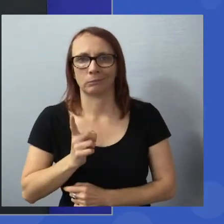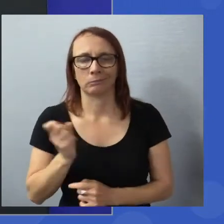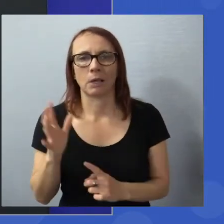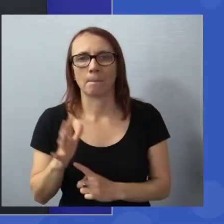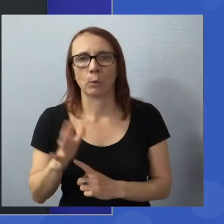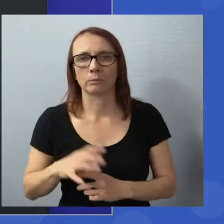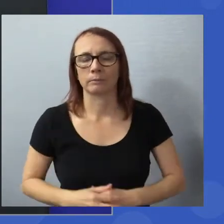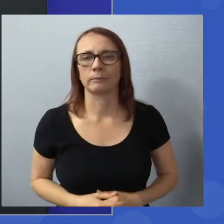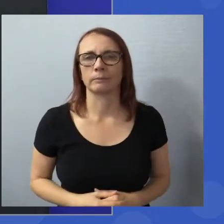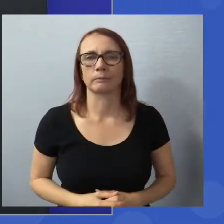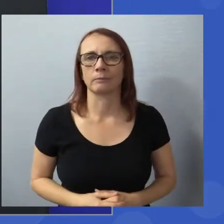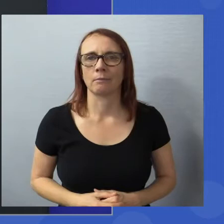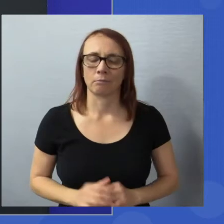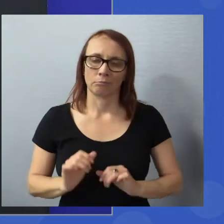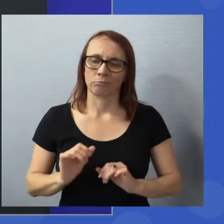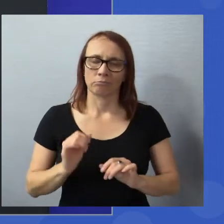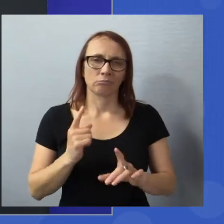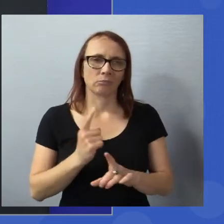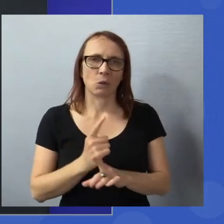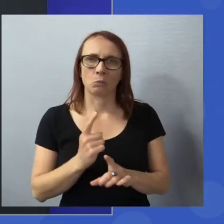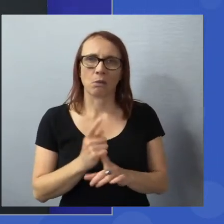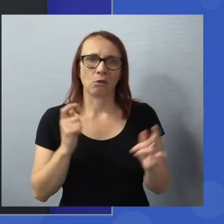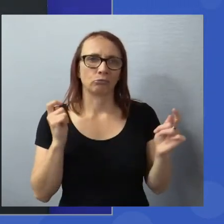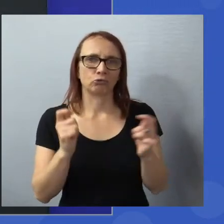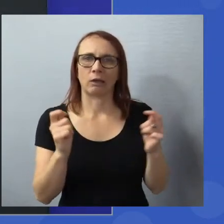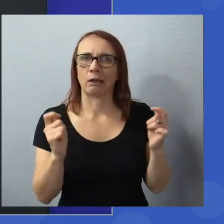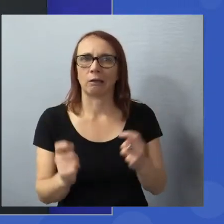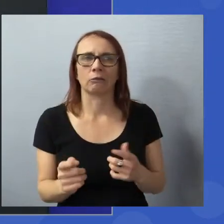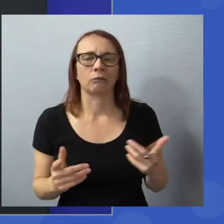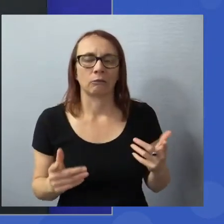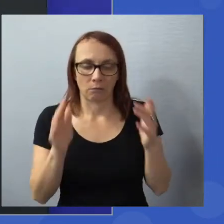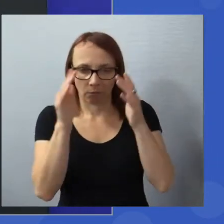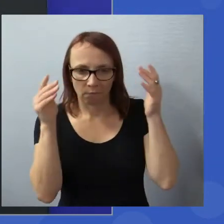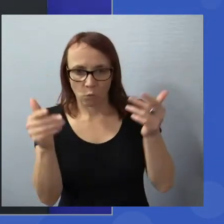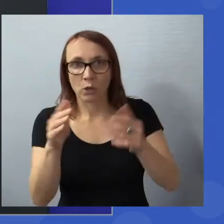of changes you're talking about would involve focusing on the long term so